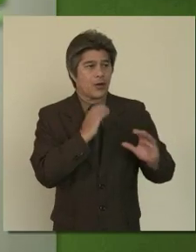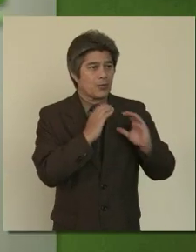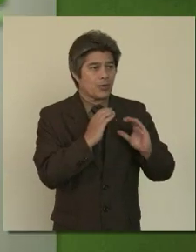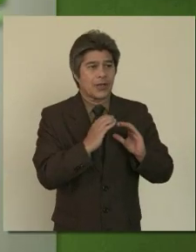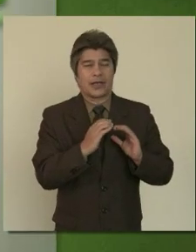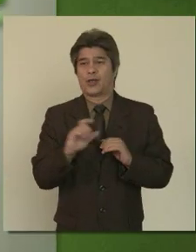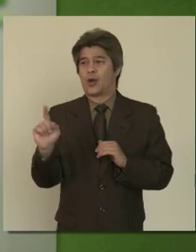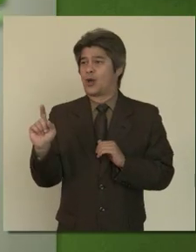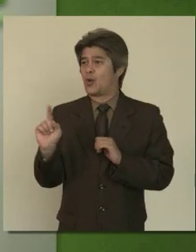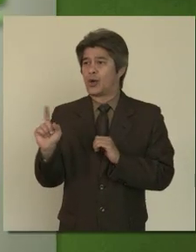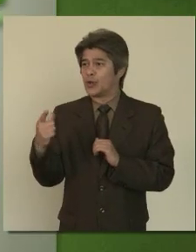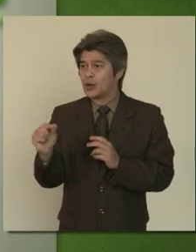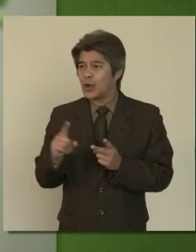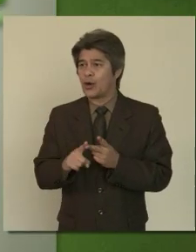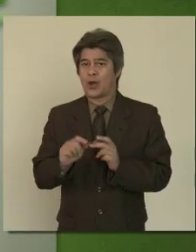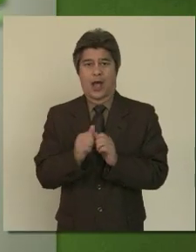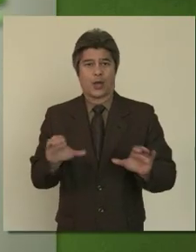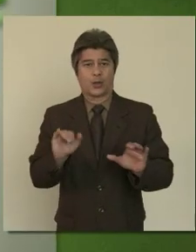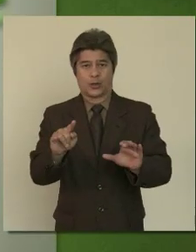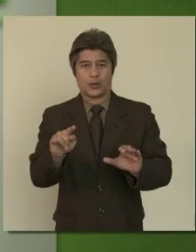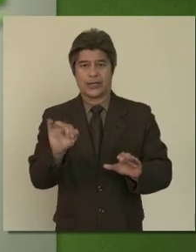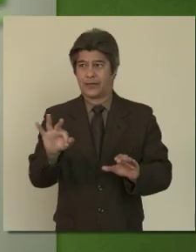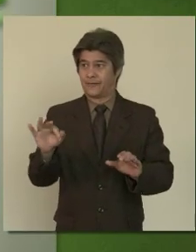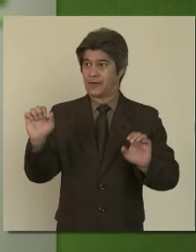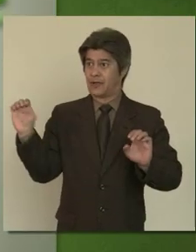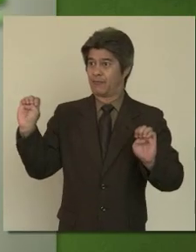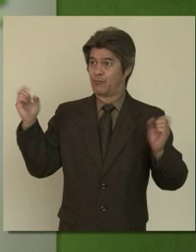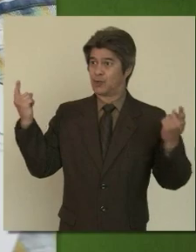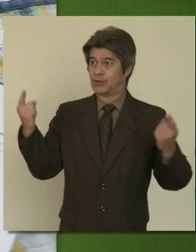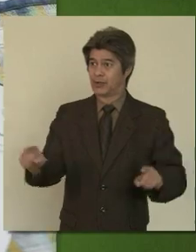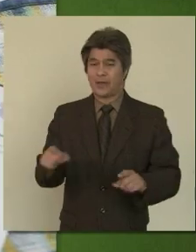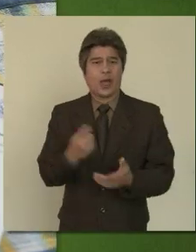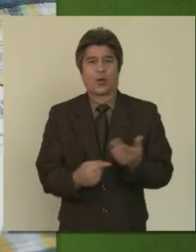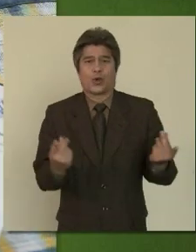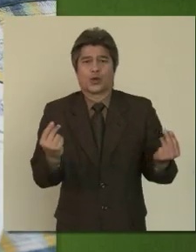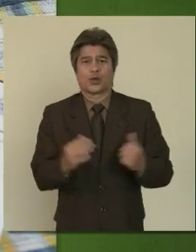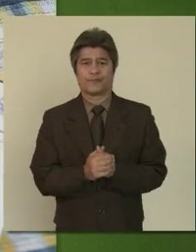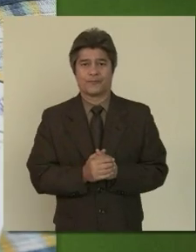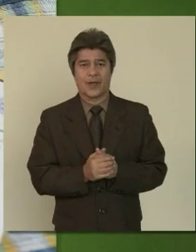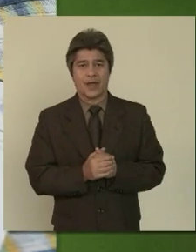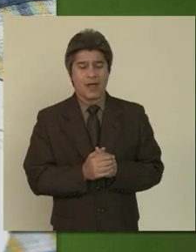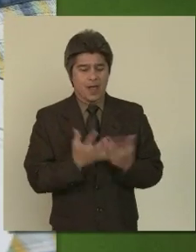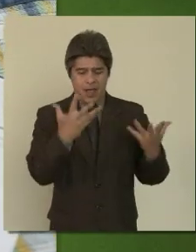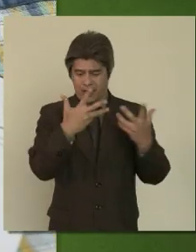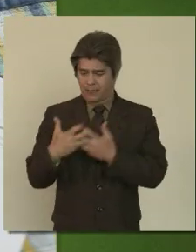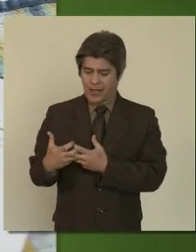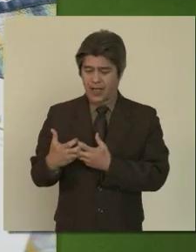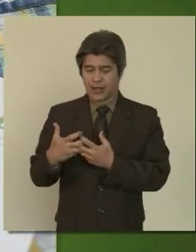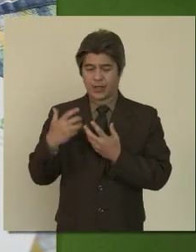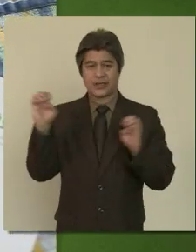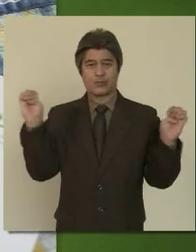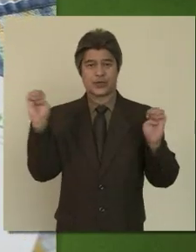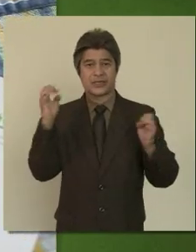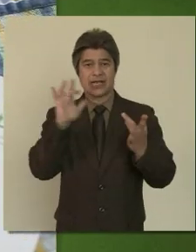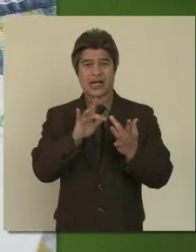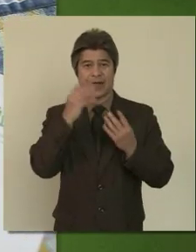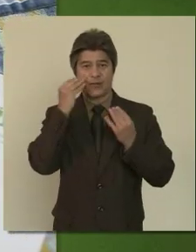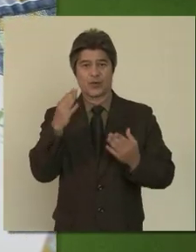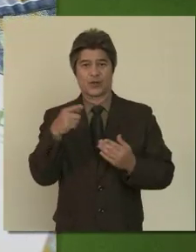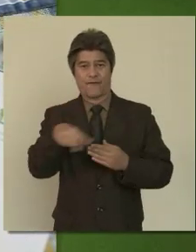do you do it? Where do we go, in case of emergencies, and what do you do? Compile emergency contact information for the members of your family and the